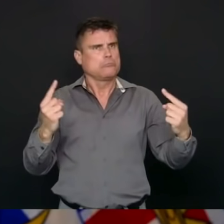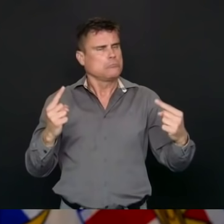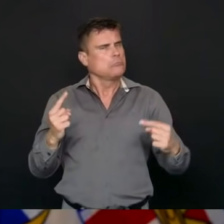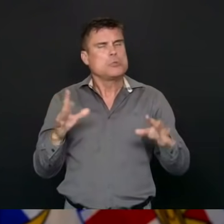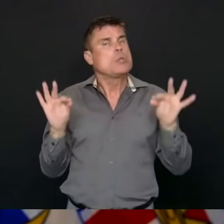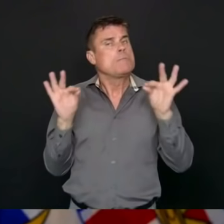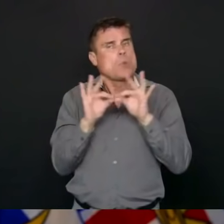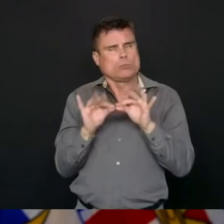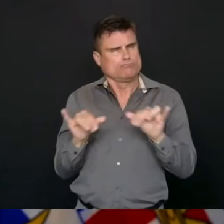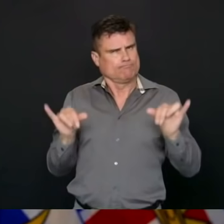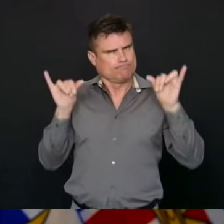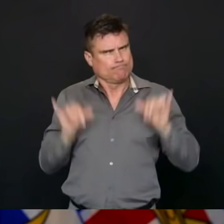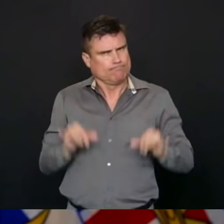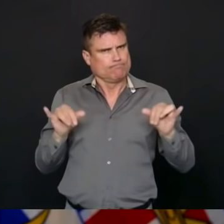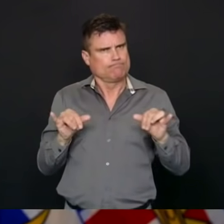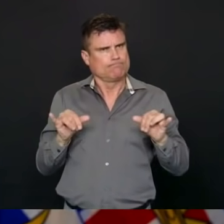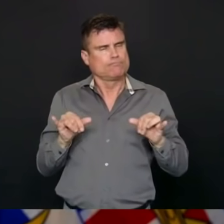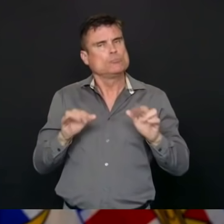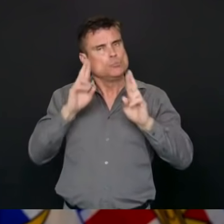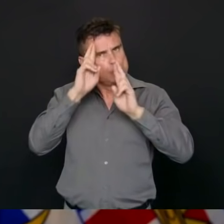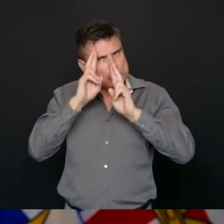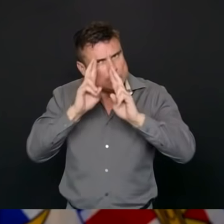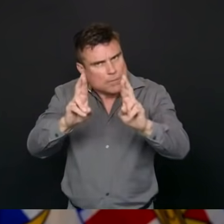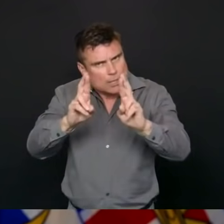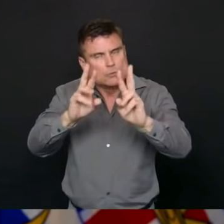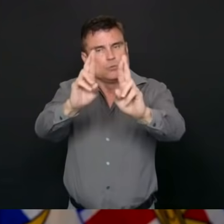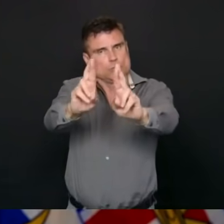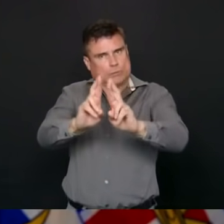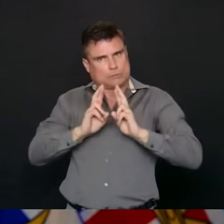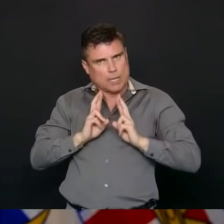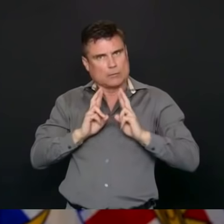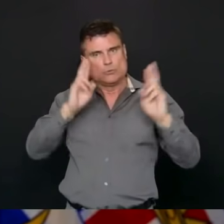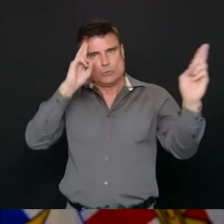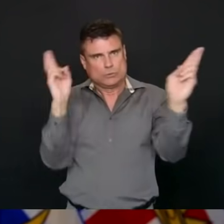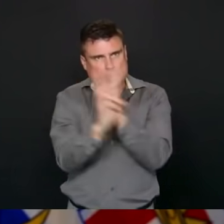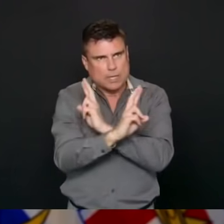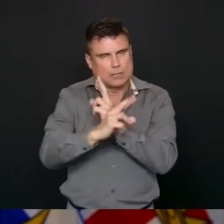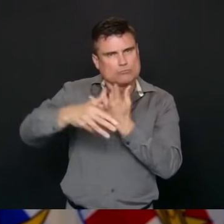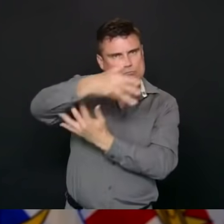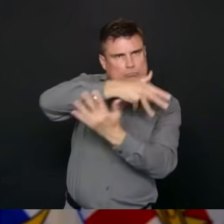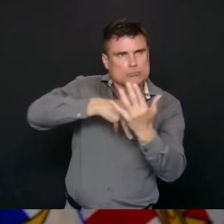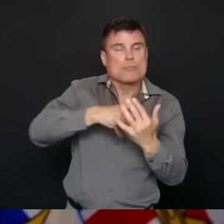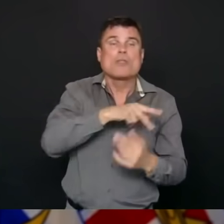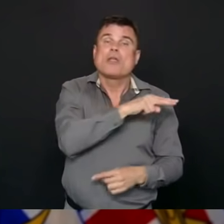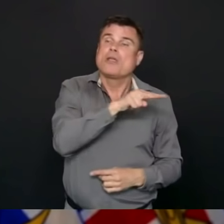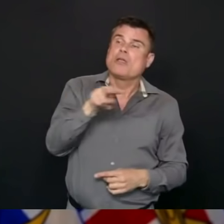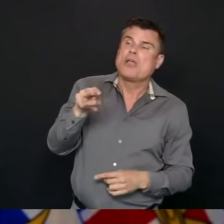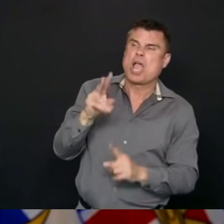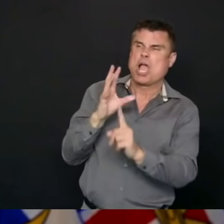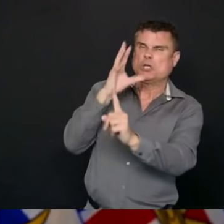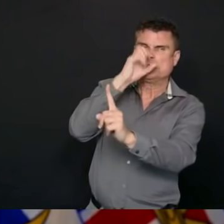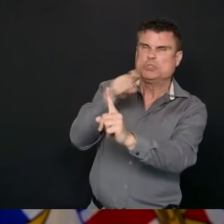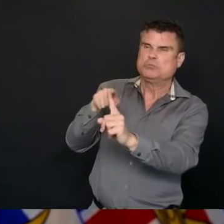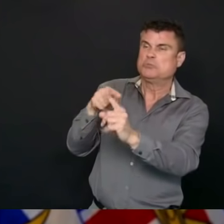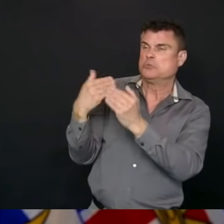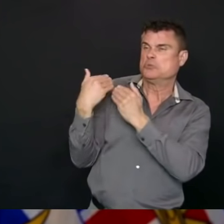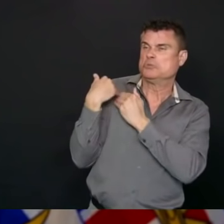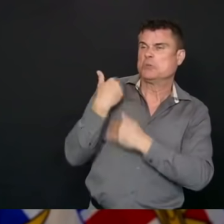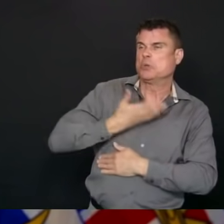and respectful of each other when we do that. We don't always know other people's stories, I know people